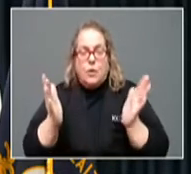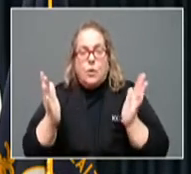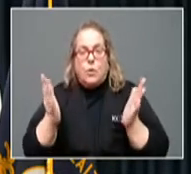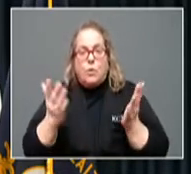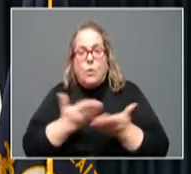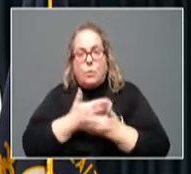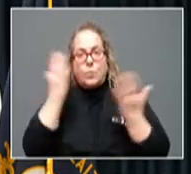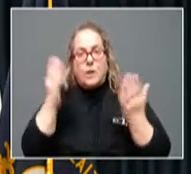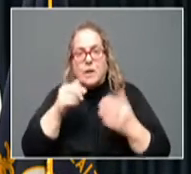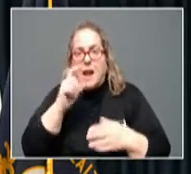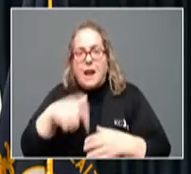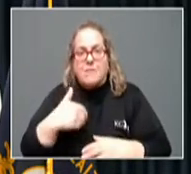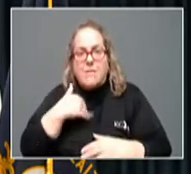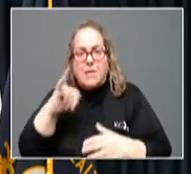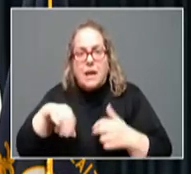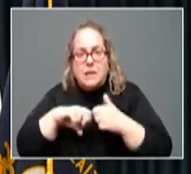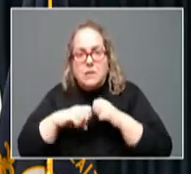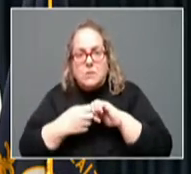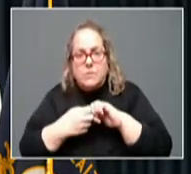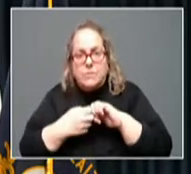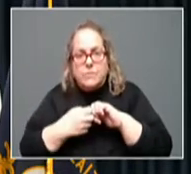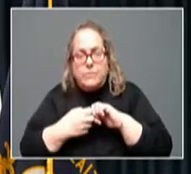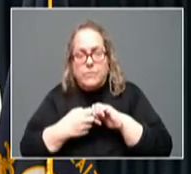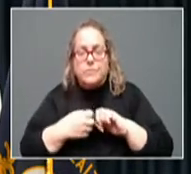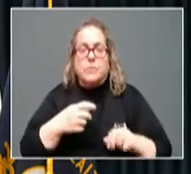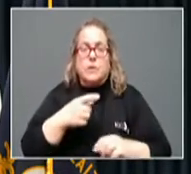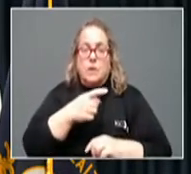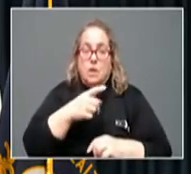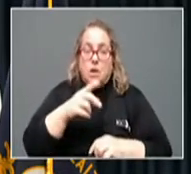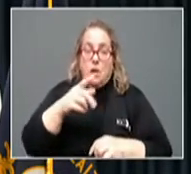obstetricians and gynecologists are very explicit and in a statement that